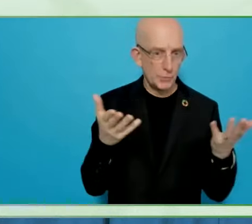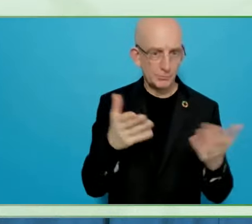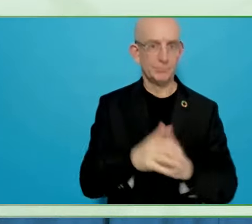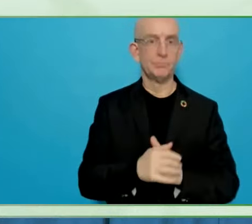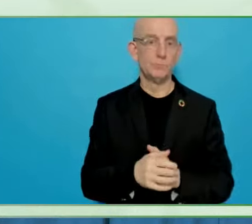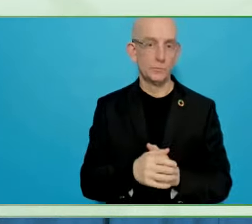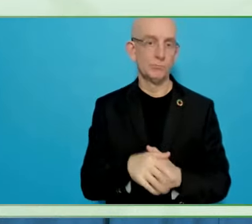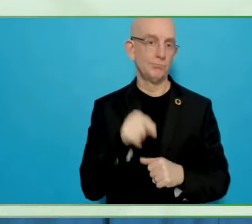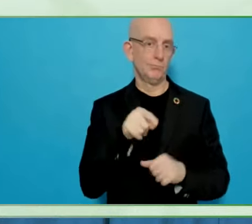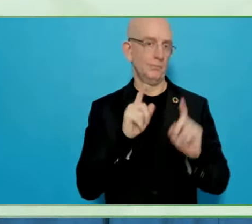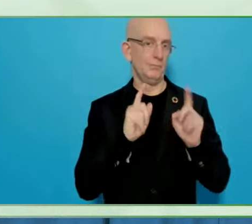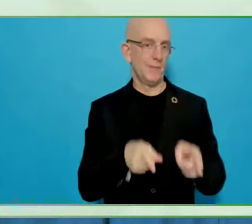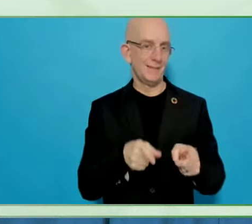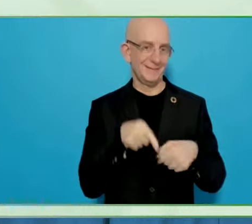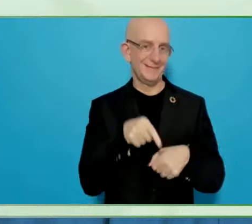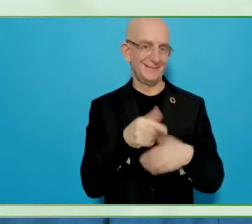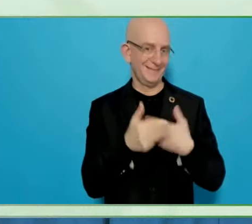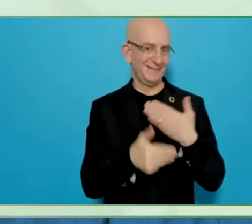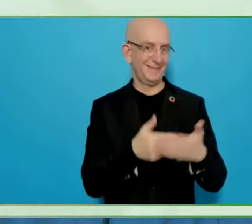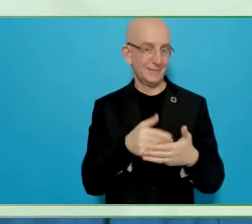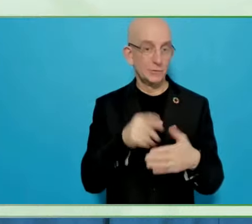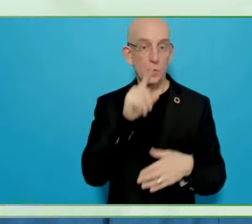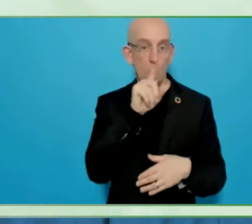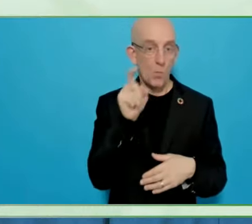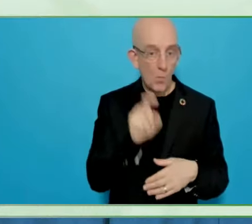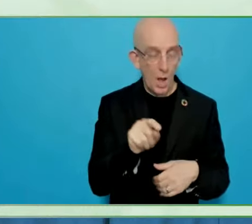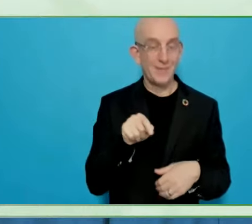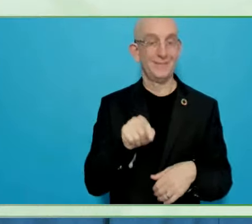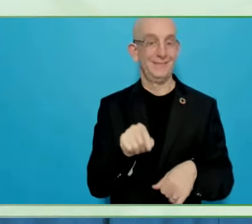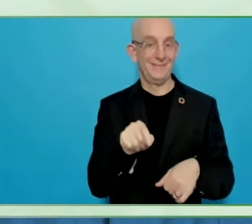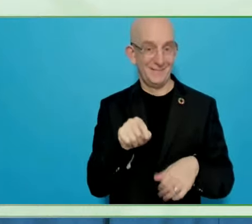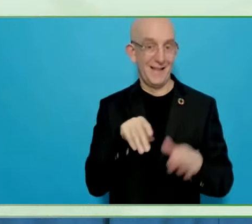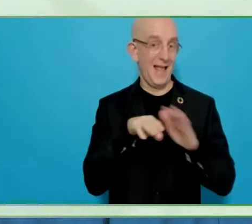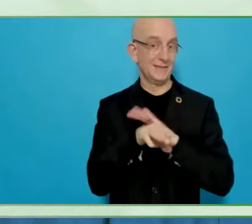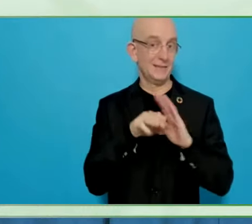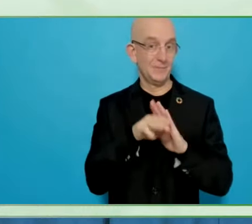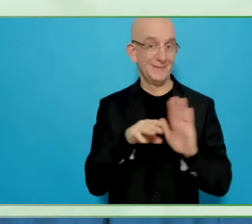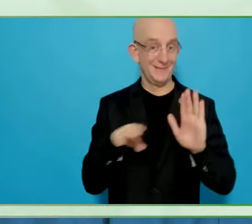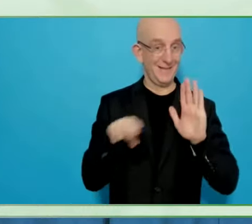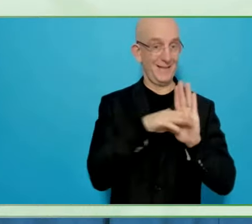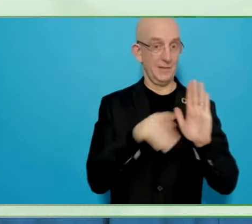infringement proceedings for 24 and 27 member states, so we are lagging